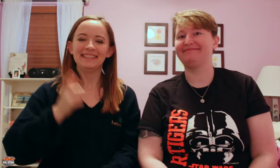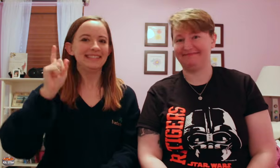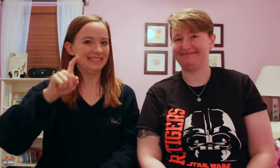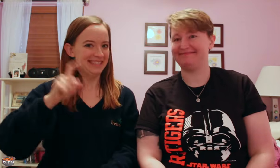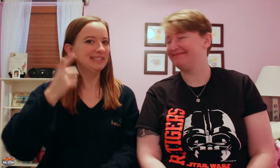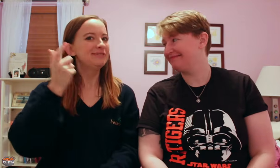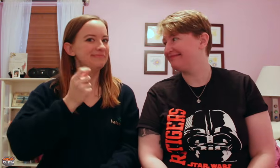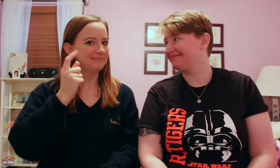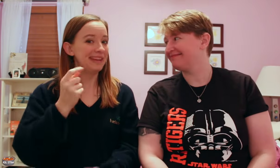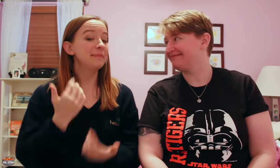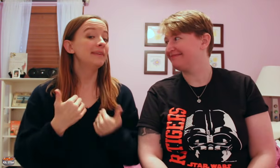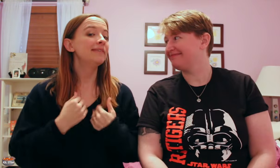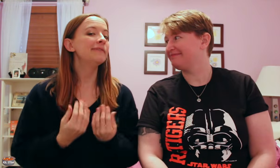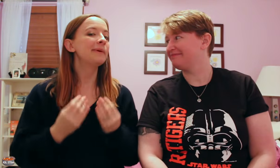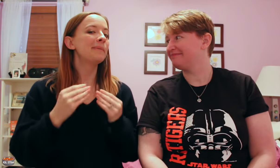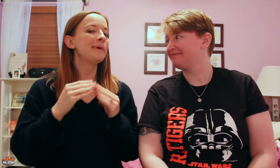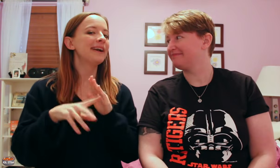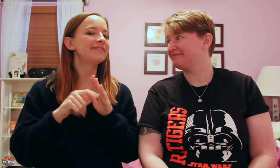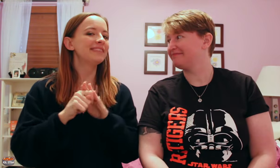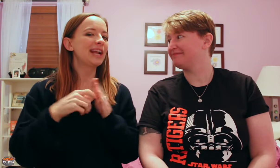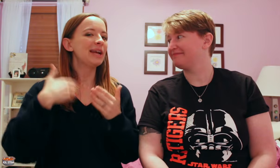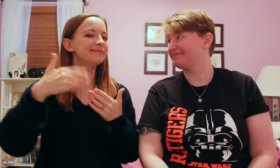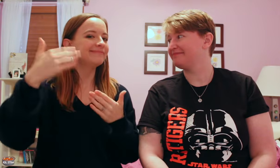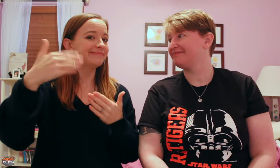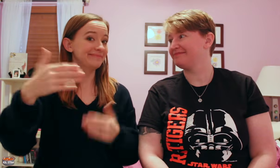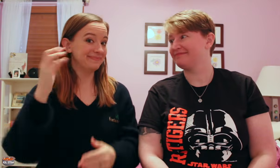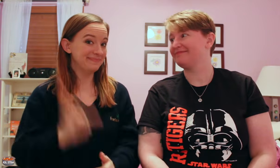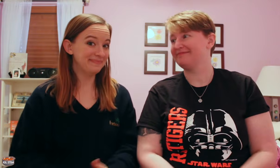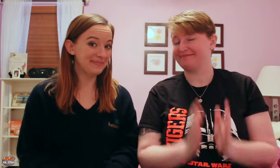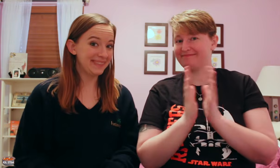[Jill] Yep you definitley need to subscribe because we're gonna have even more videos